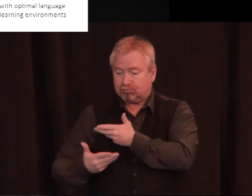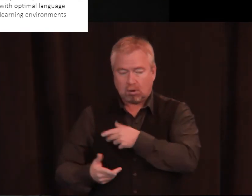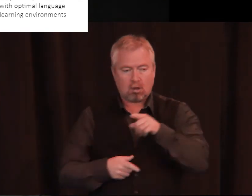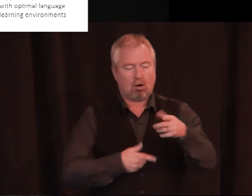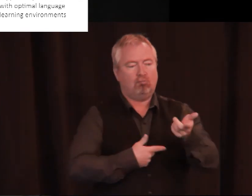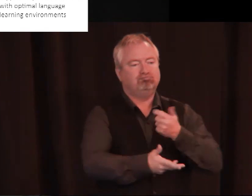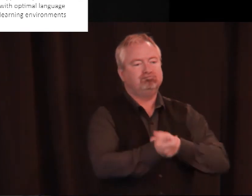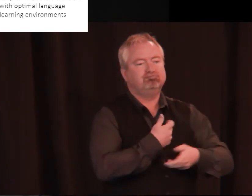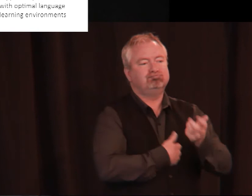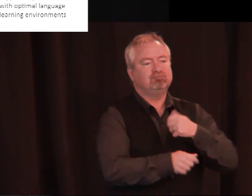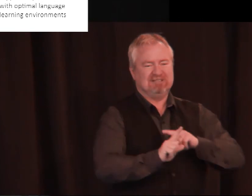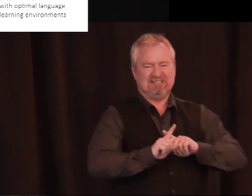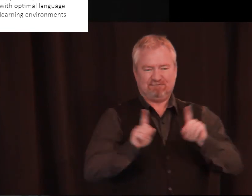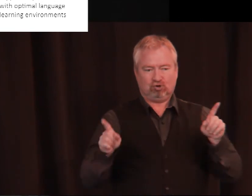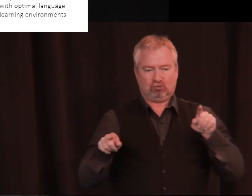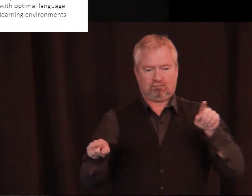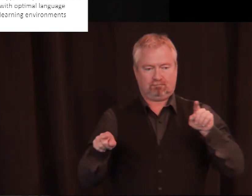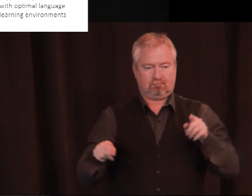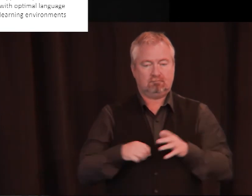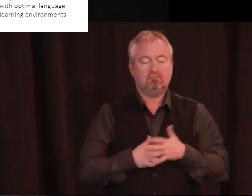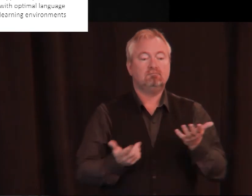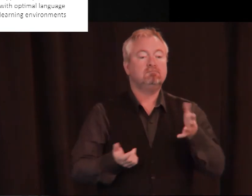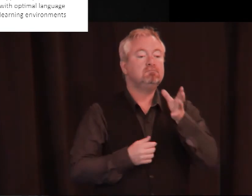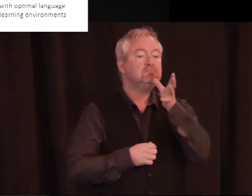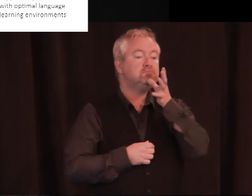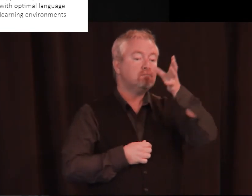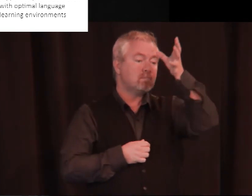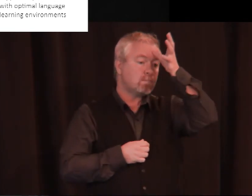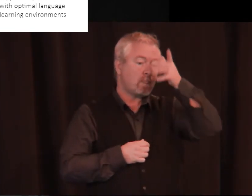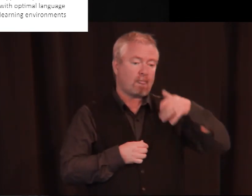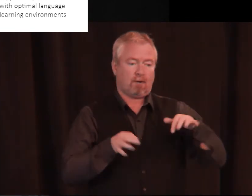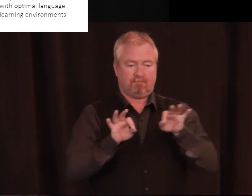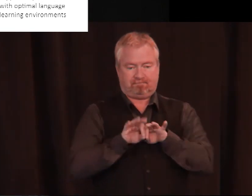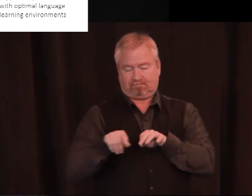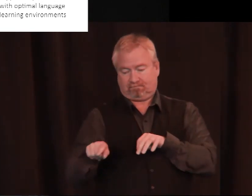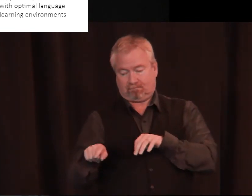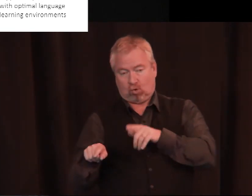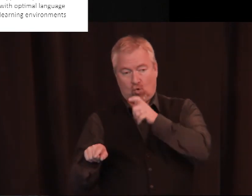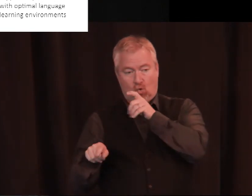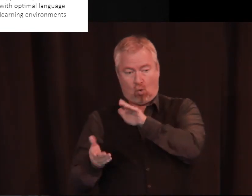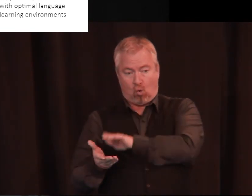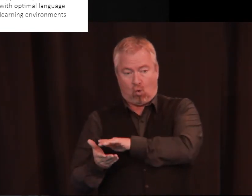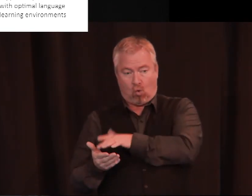So parents who had children with lower language skills tended to be more directive because